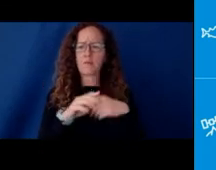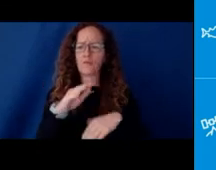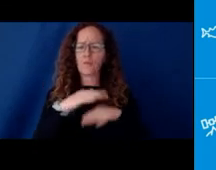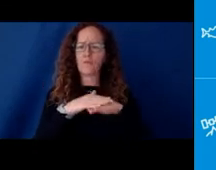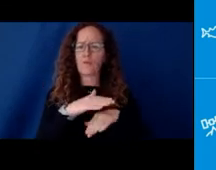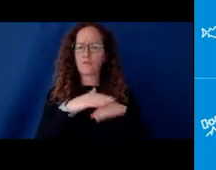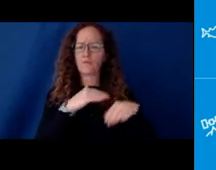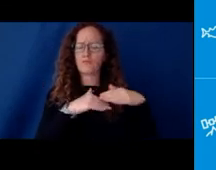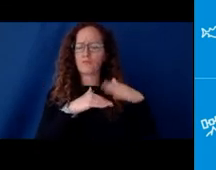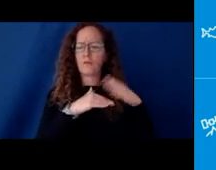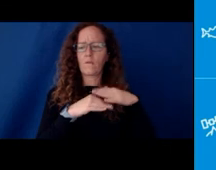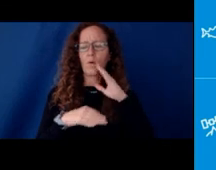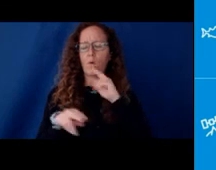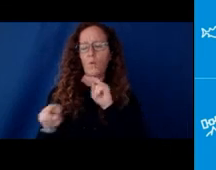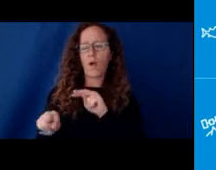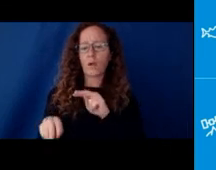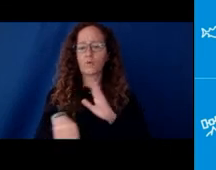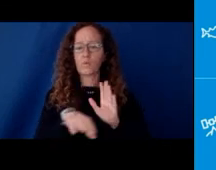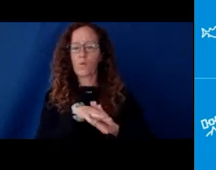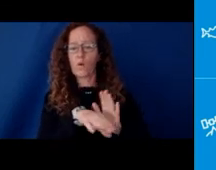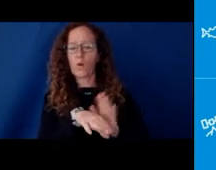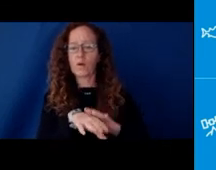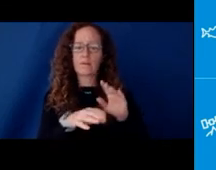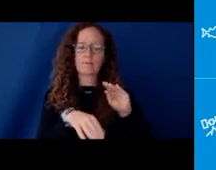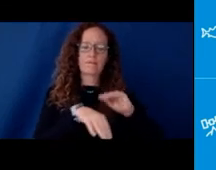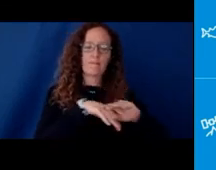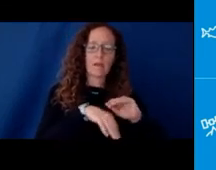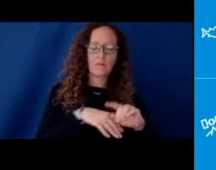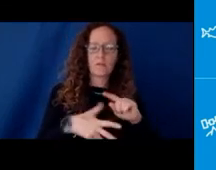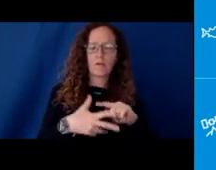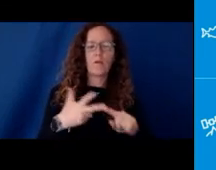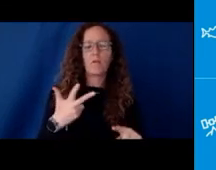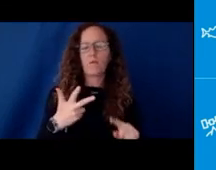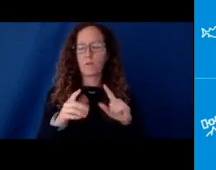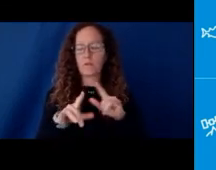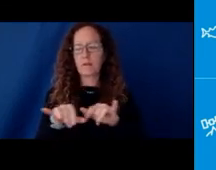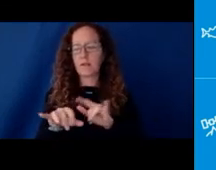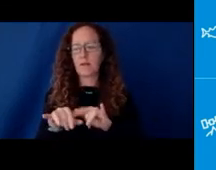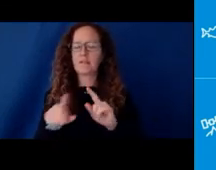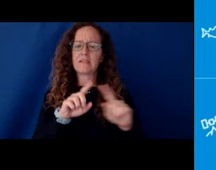efforts, successful collaborations between health departments and local weather offices, looked at,